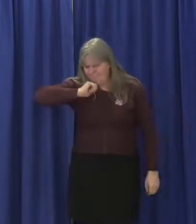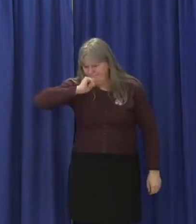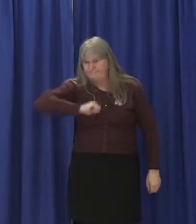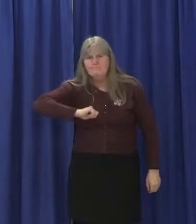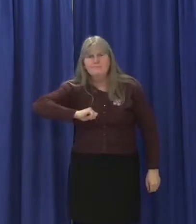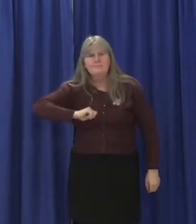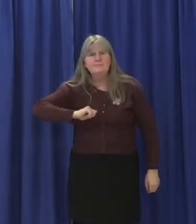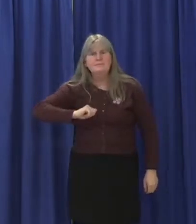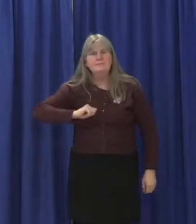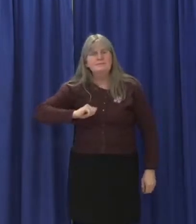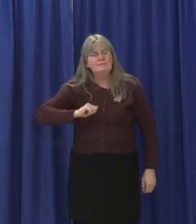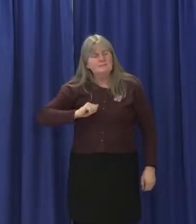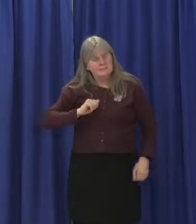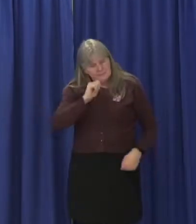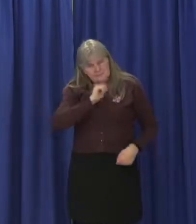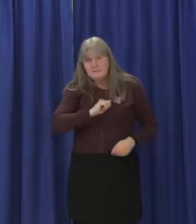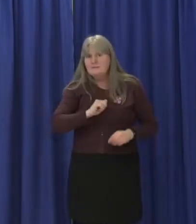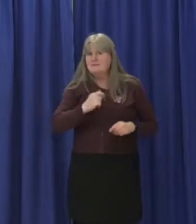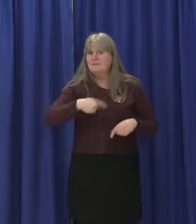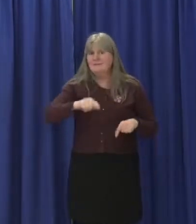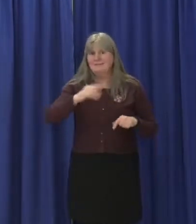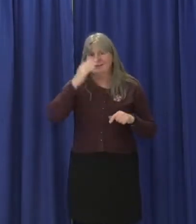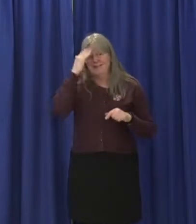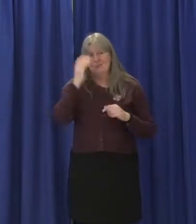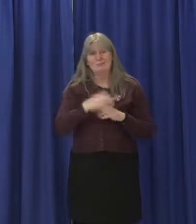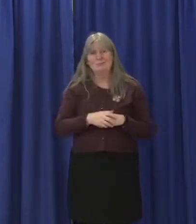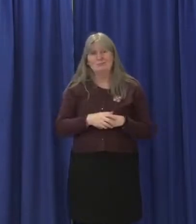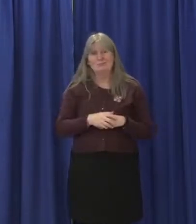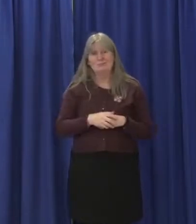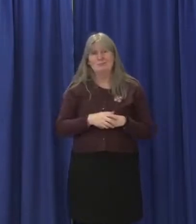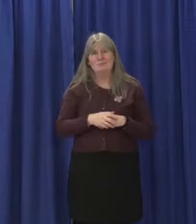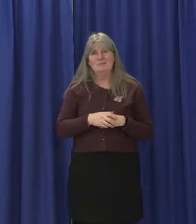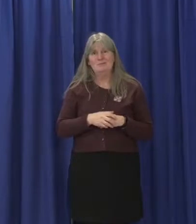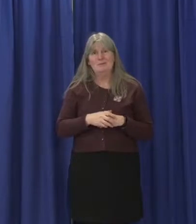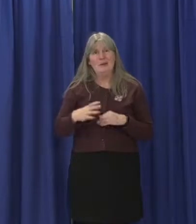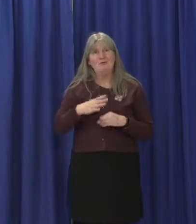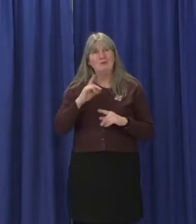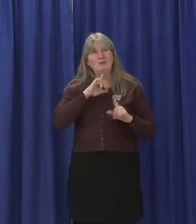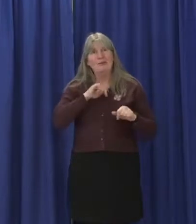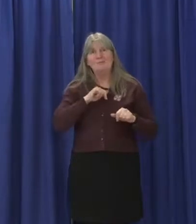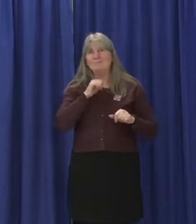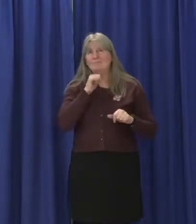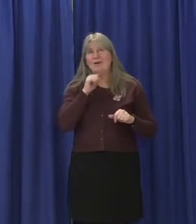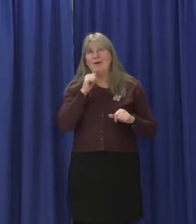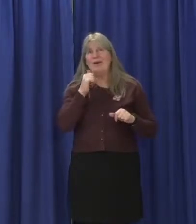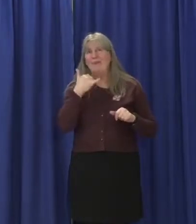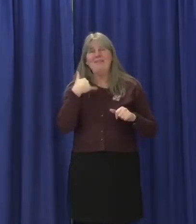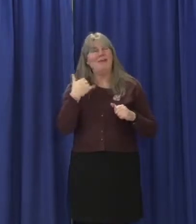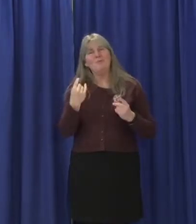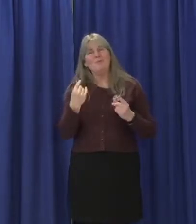I don't have an answer for that question right now but I know that the efforts are being